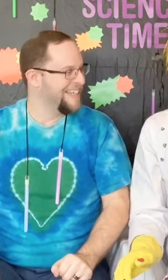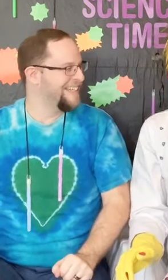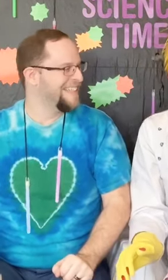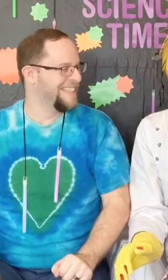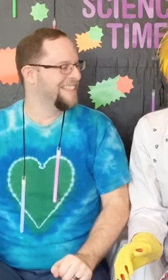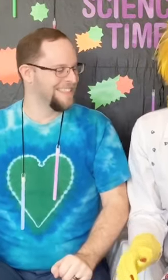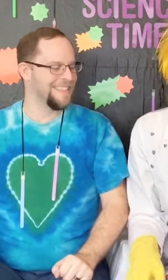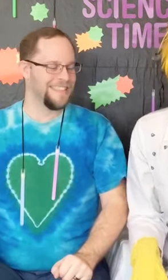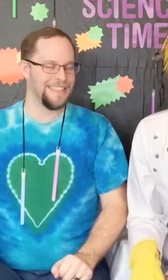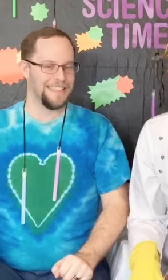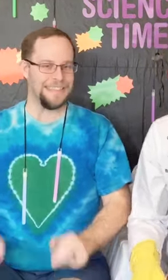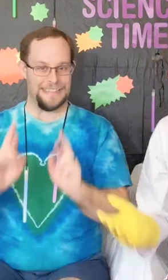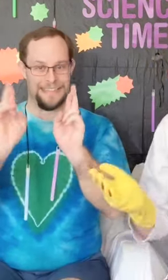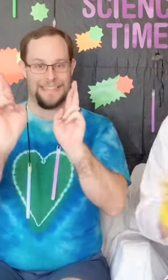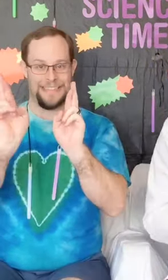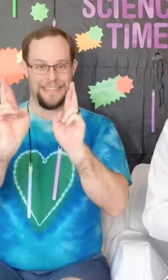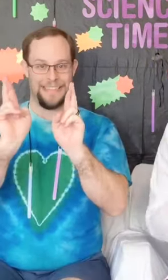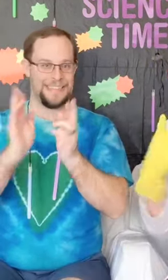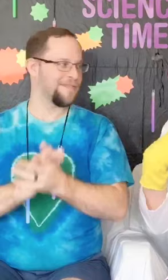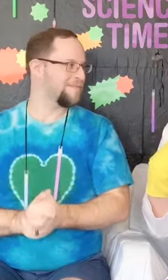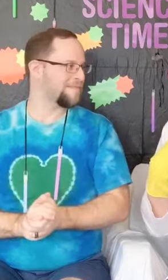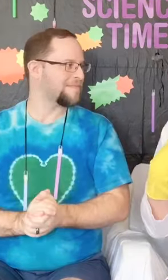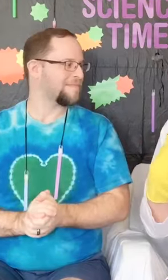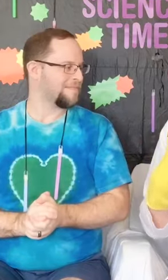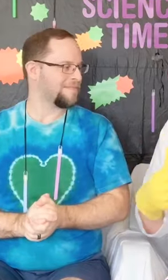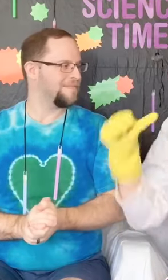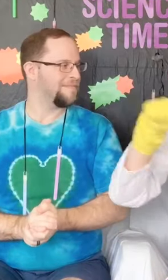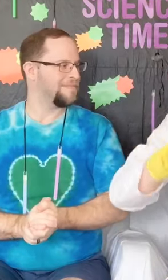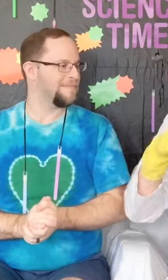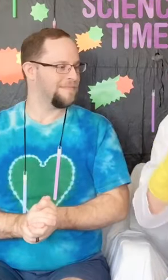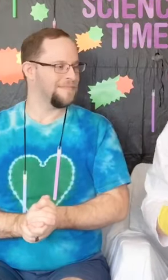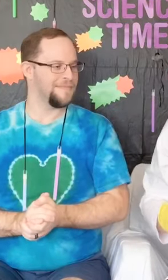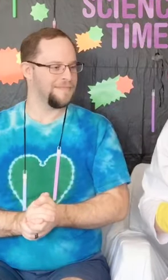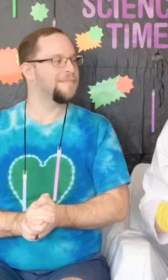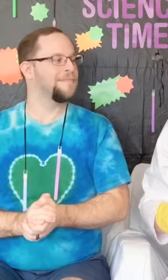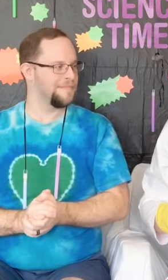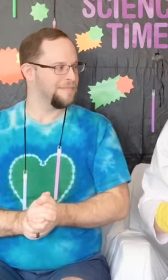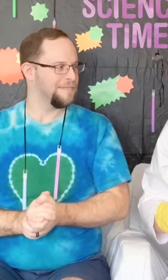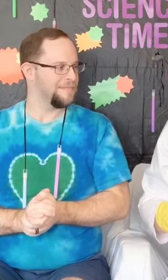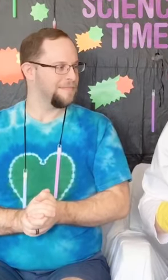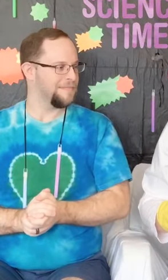like an explosion later. So today, as scientists, we're going to learn